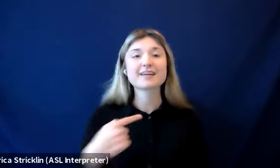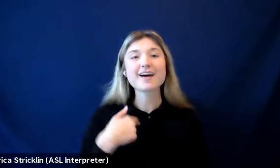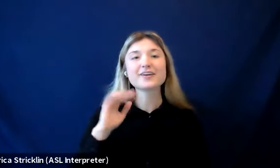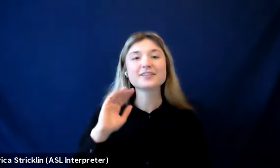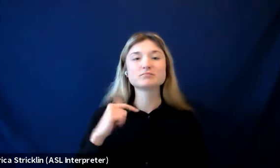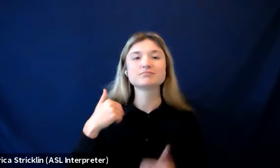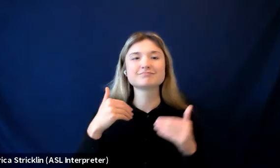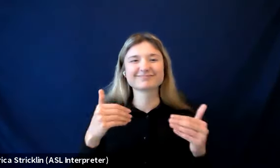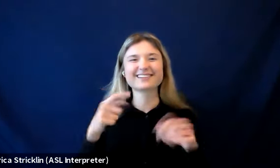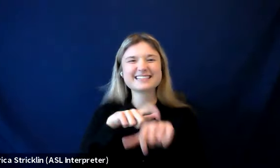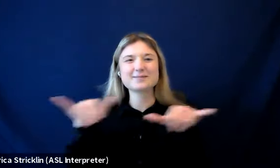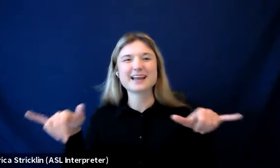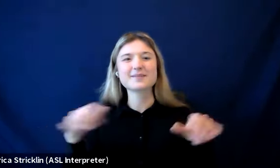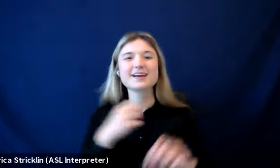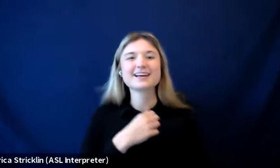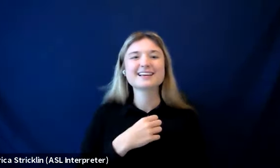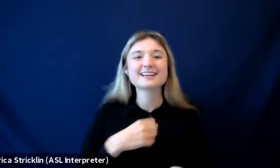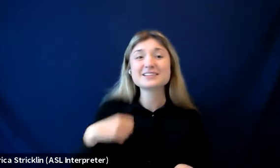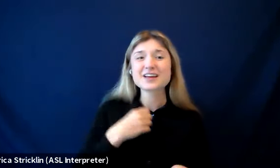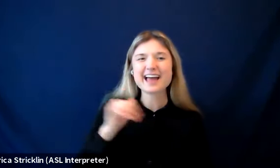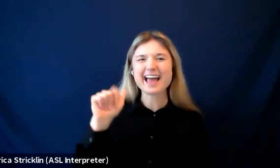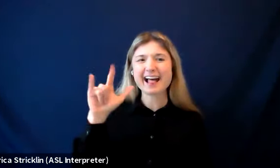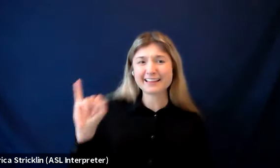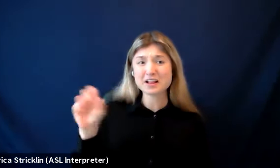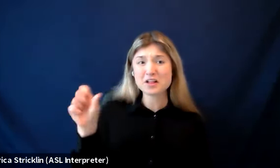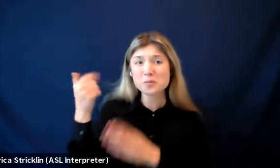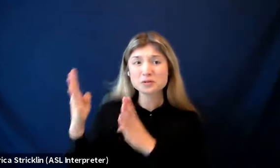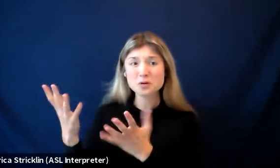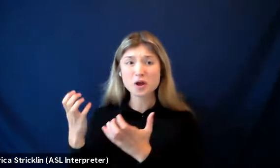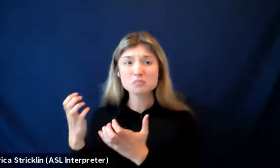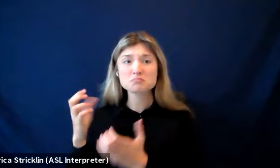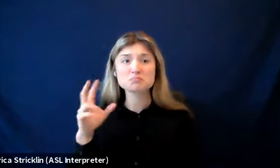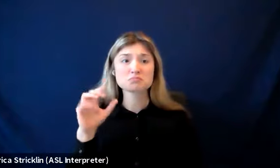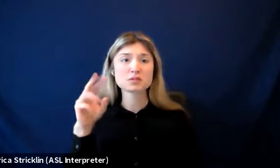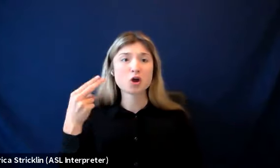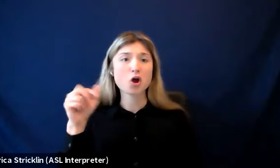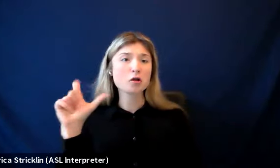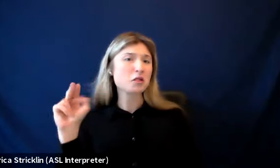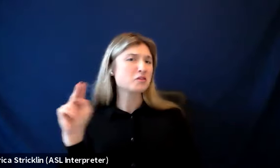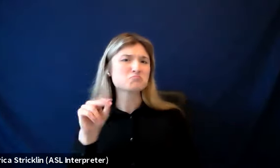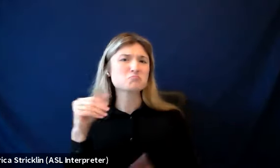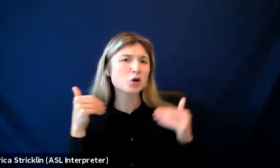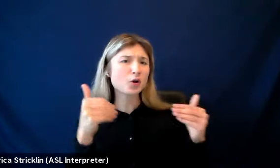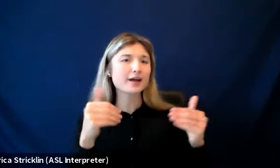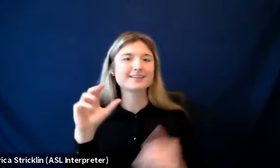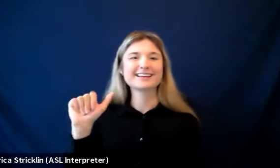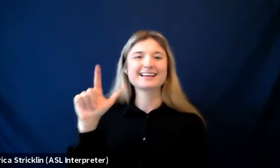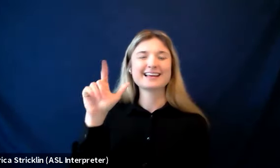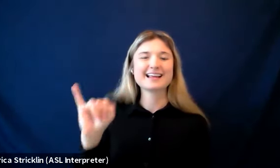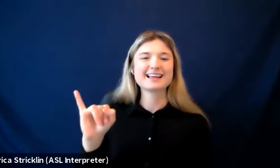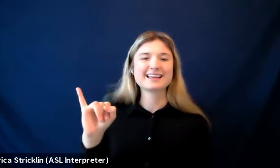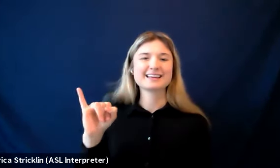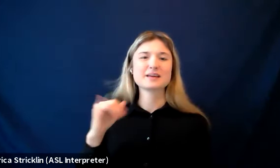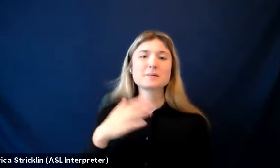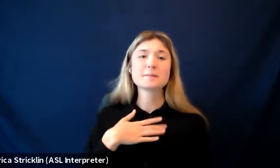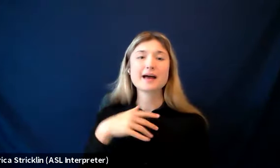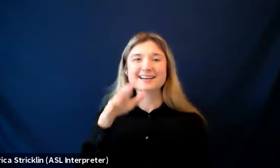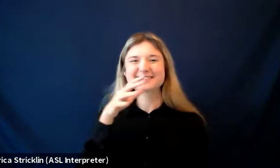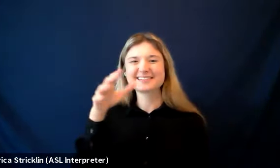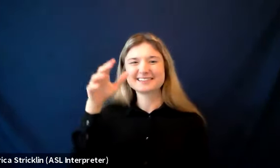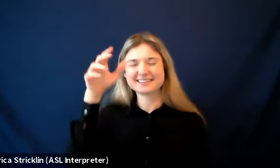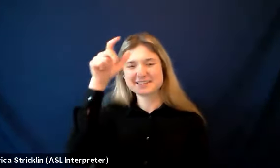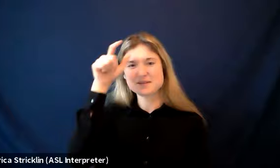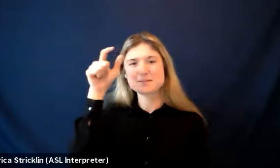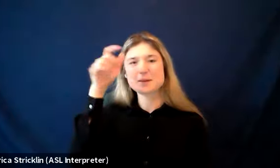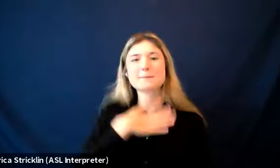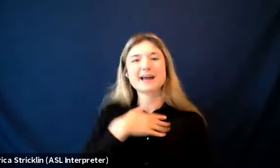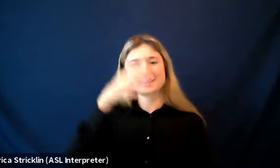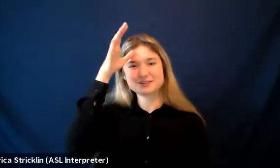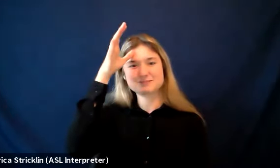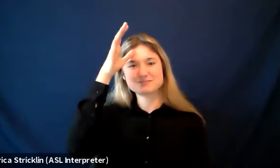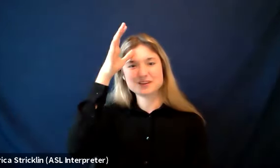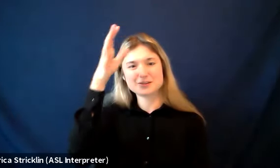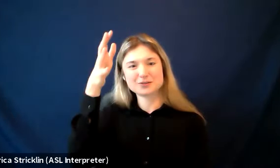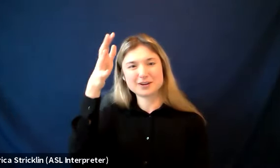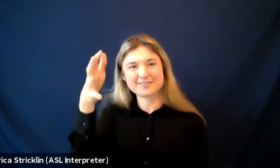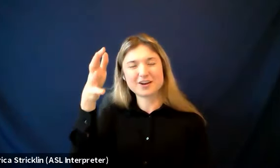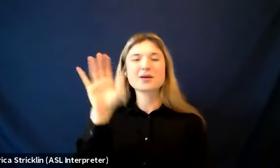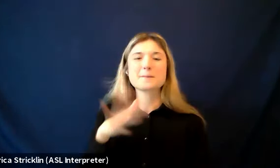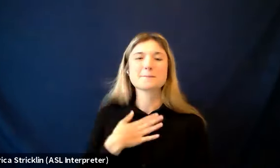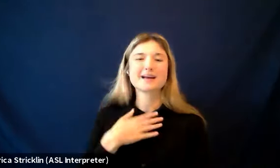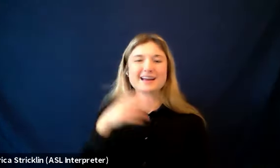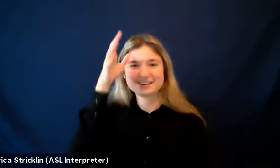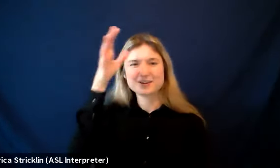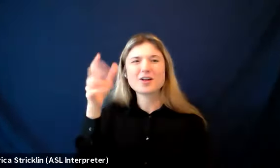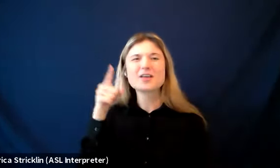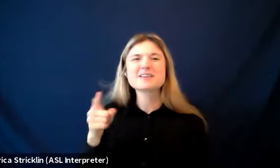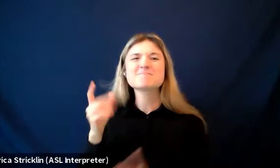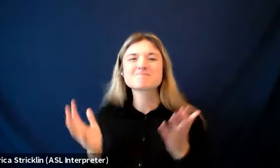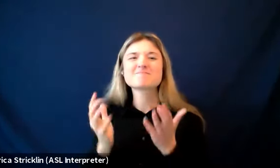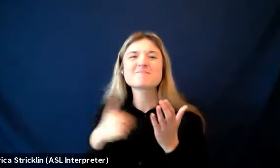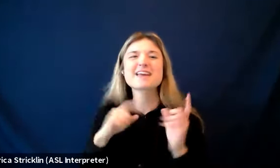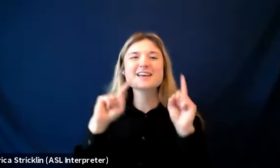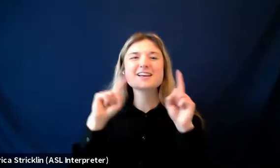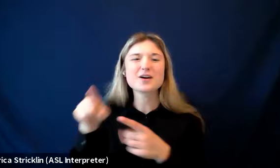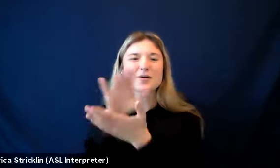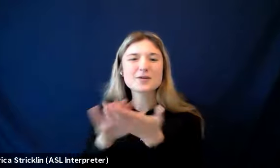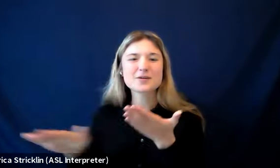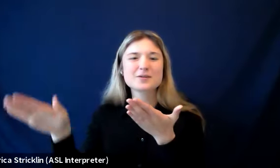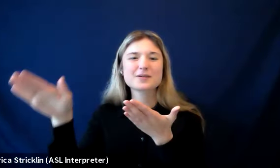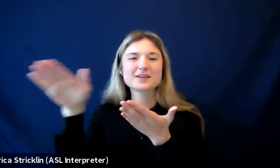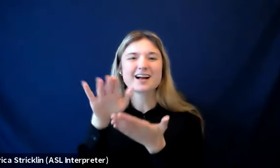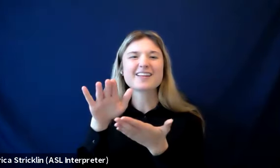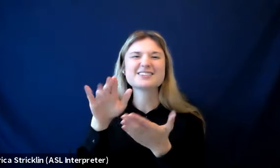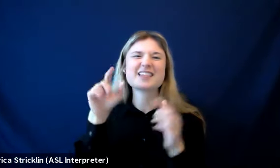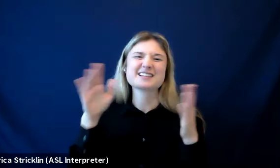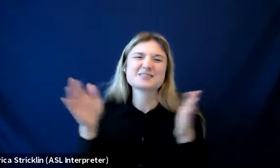Go ahead. I'm sorry, someone else want to go. No, go ahead. Okay, um, mine co routines mother father and my grandfather, my grandfather is what really pushed me to go to college and figure out my small little town I was in.